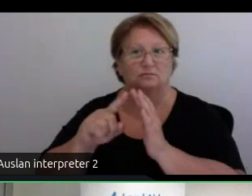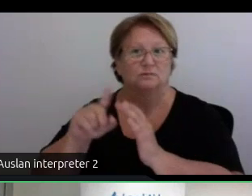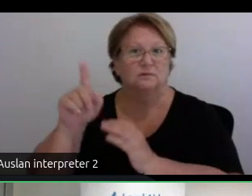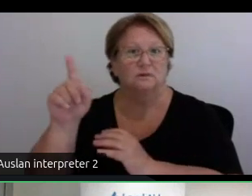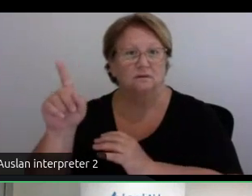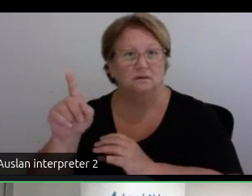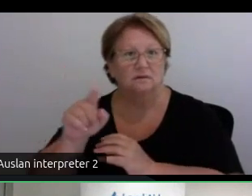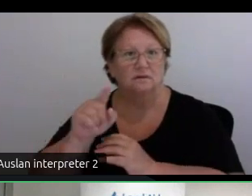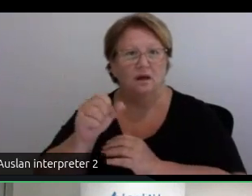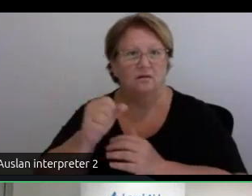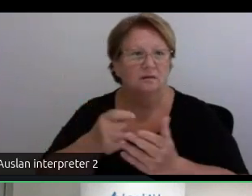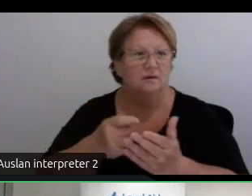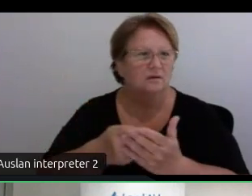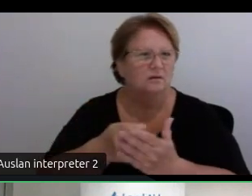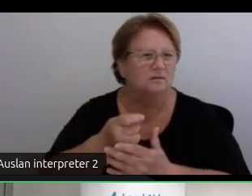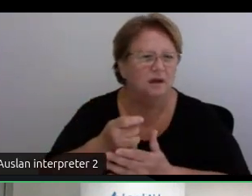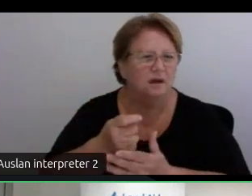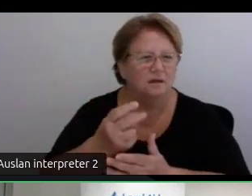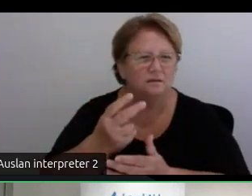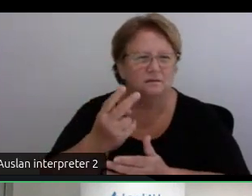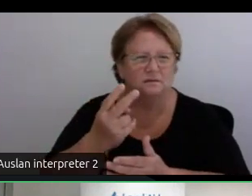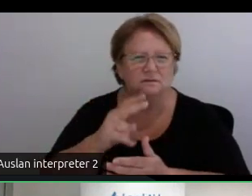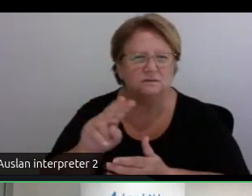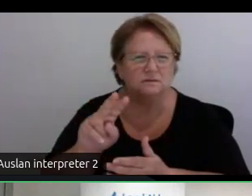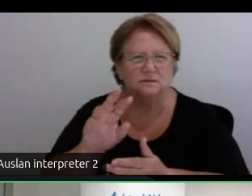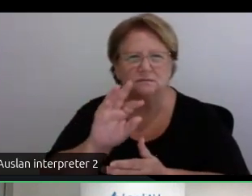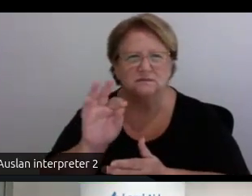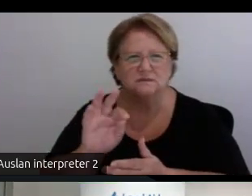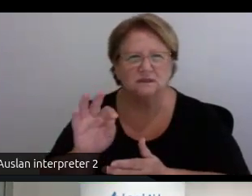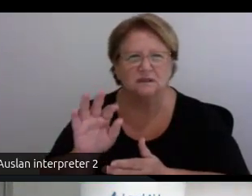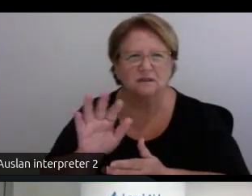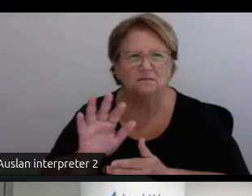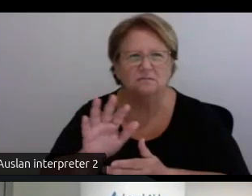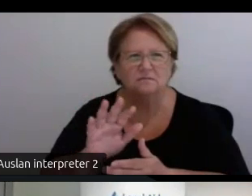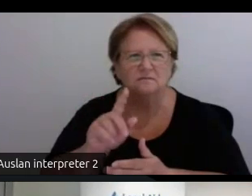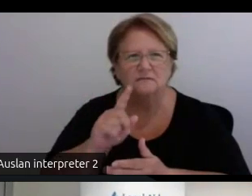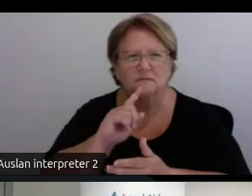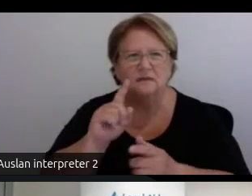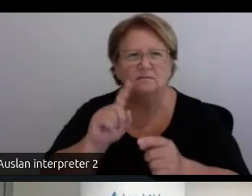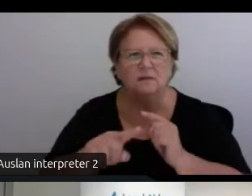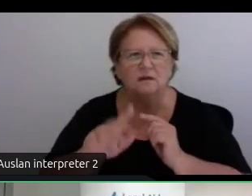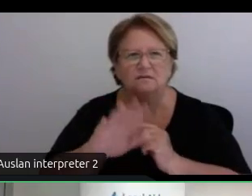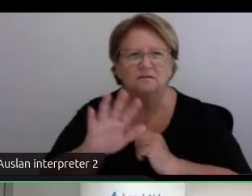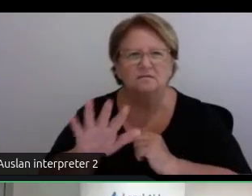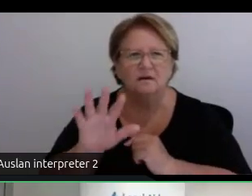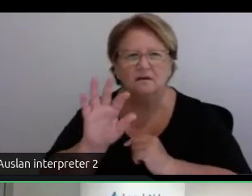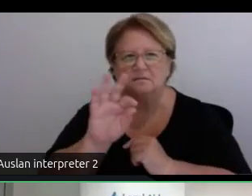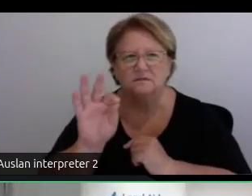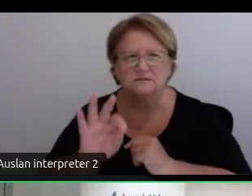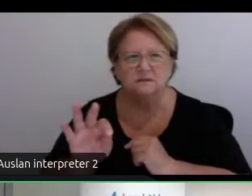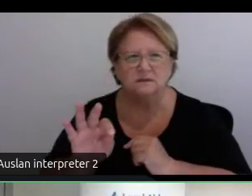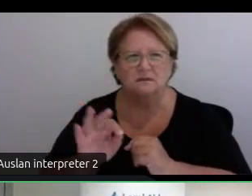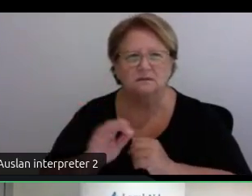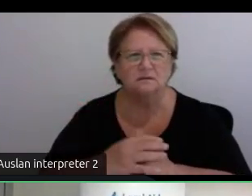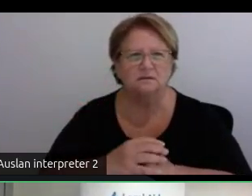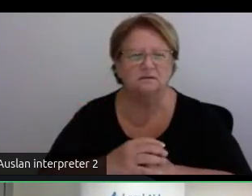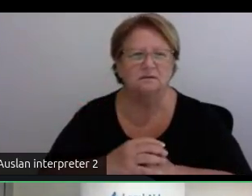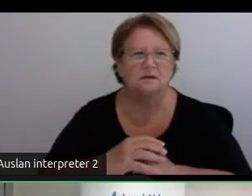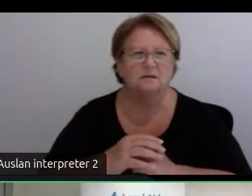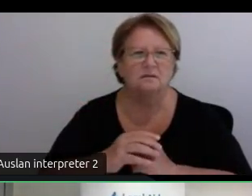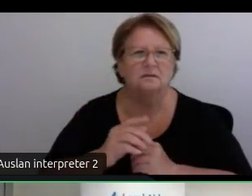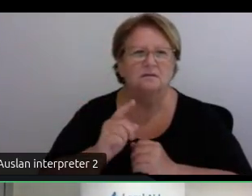pay somewhere we've seen anywhere between five and 20%. Biggest one I've seen has been 55%. Jeez. Uh,